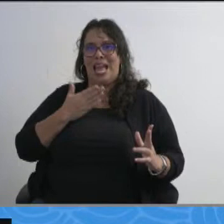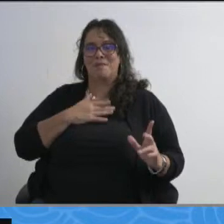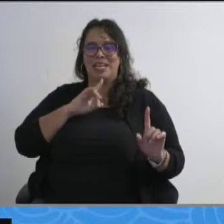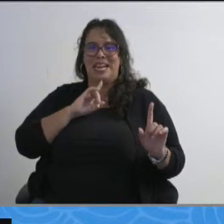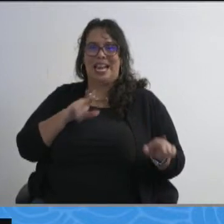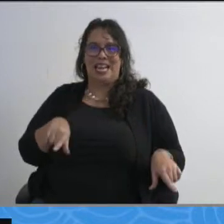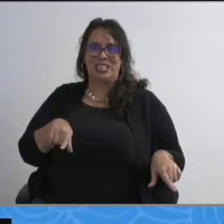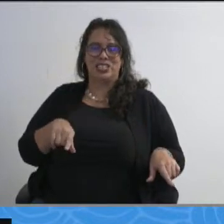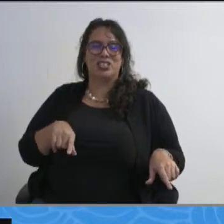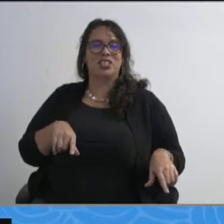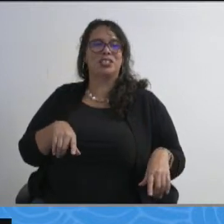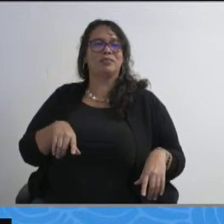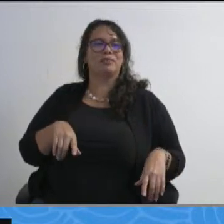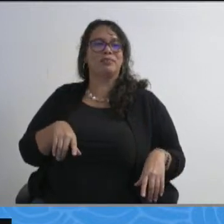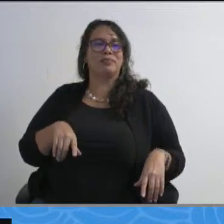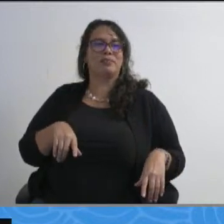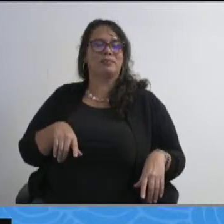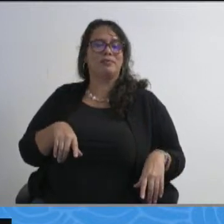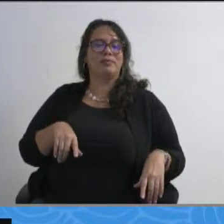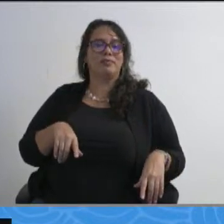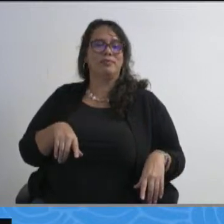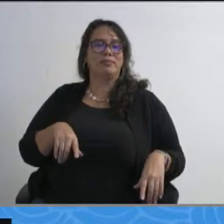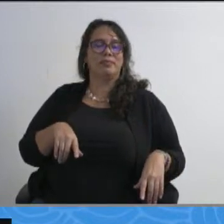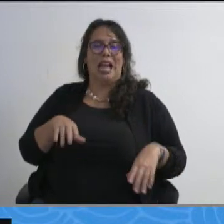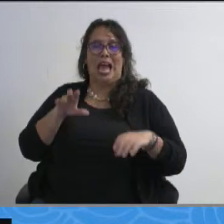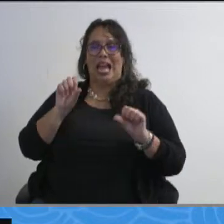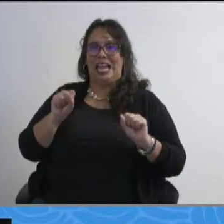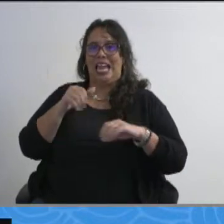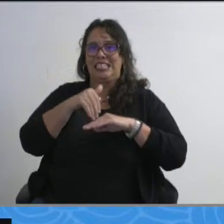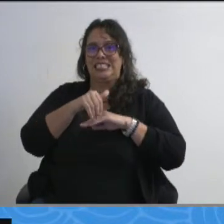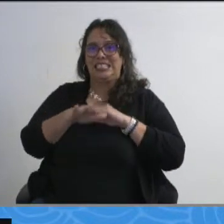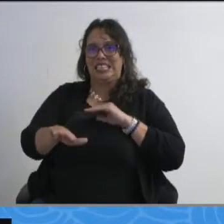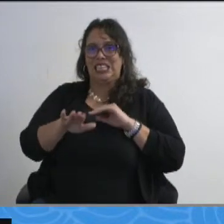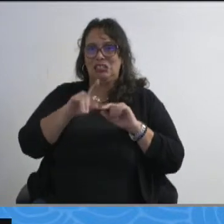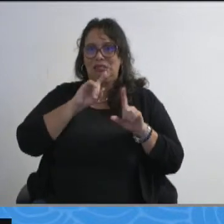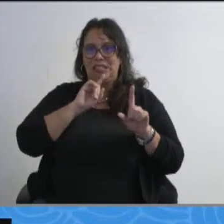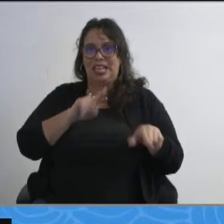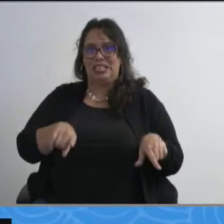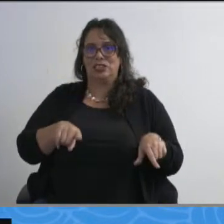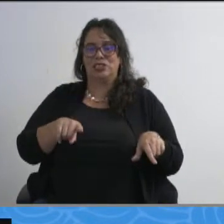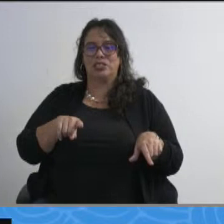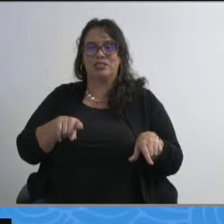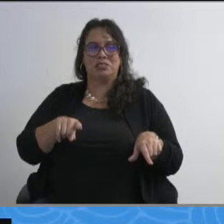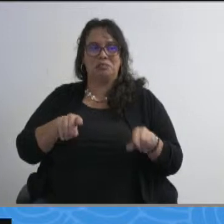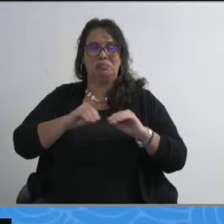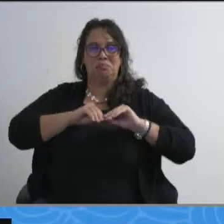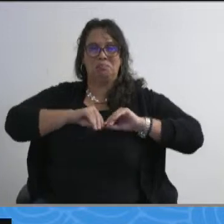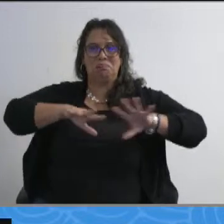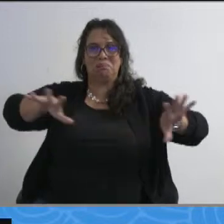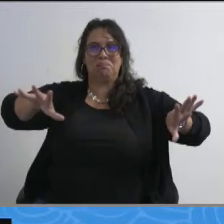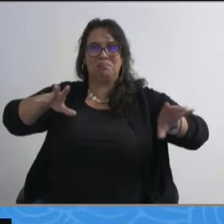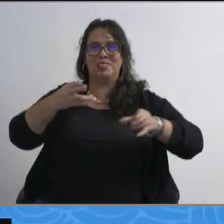or I can send you the answers to those questions and you can send them out to the participants here.